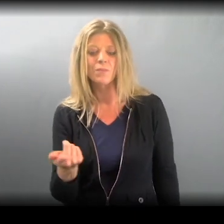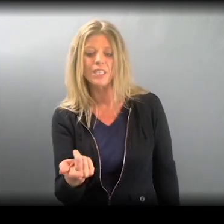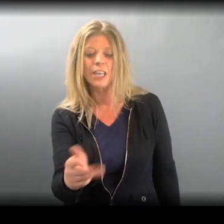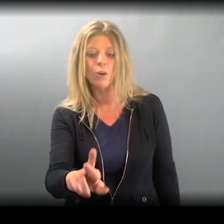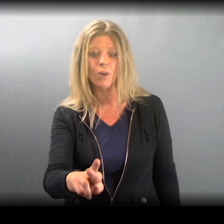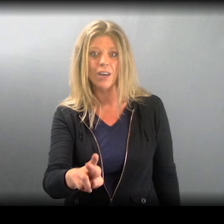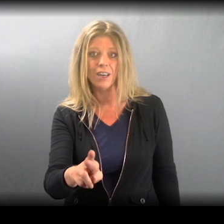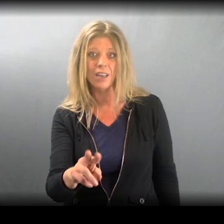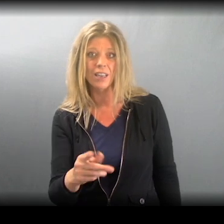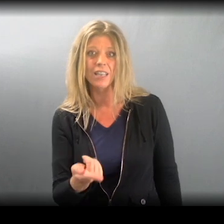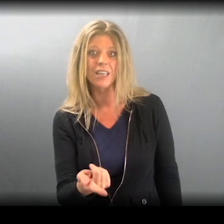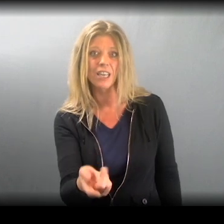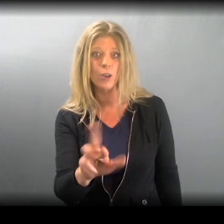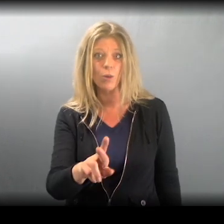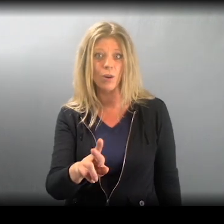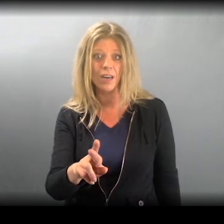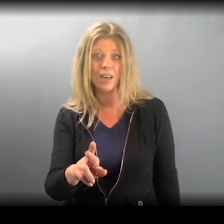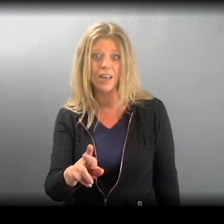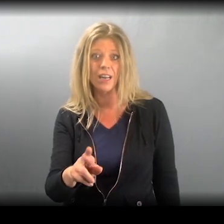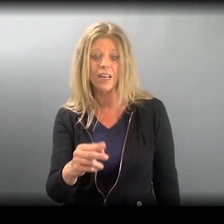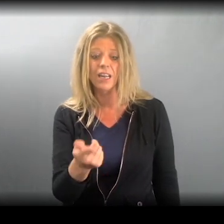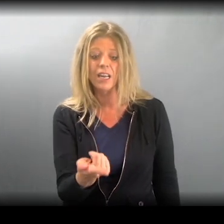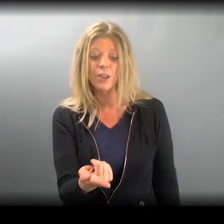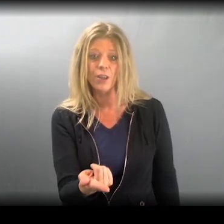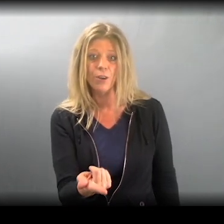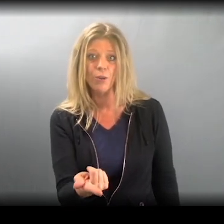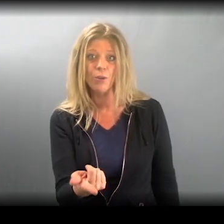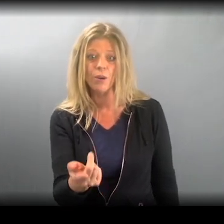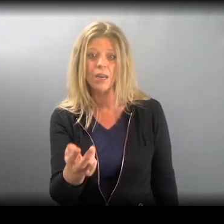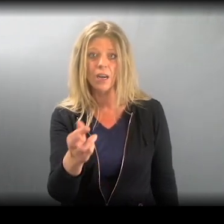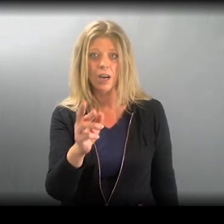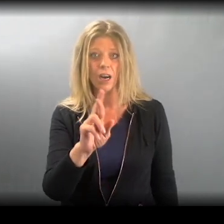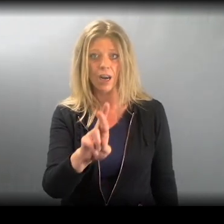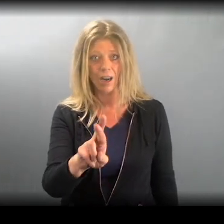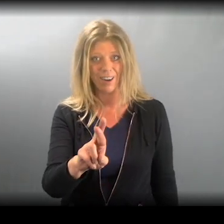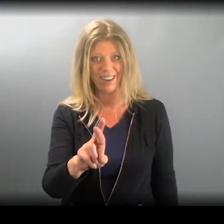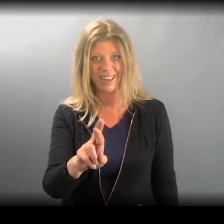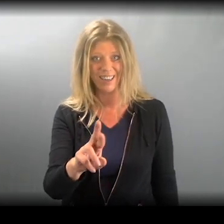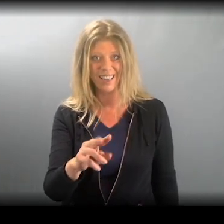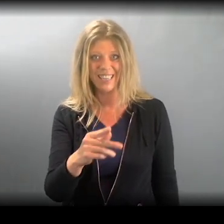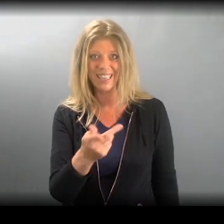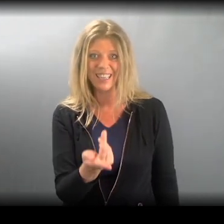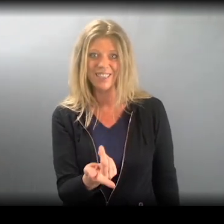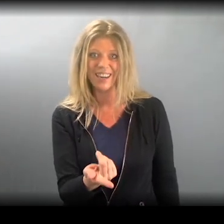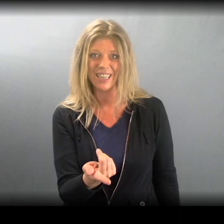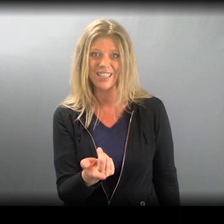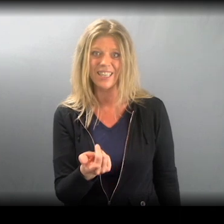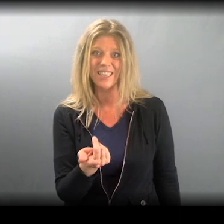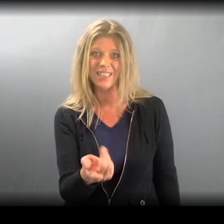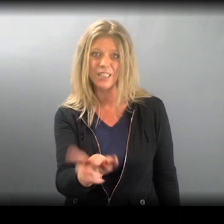YOU'RE YOU ARE The contraction is